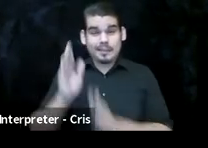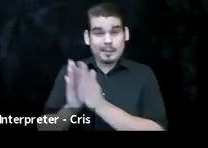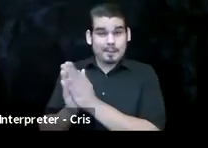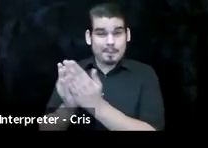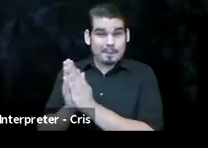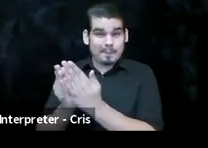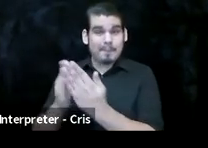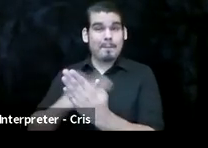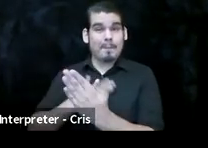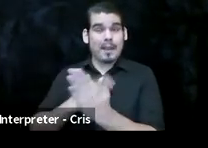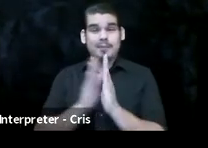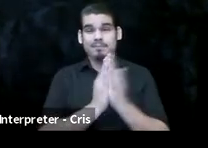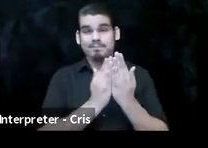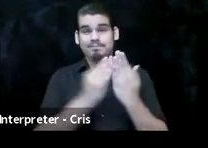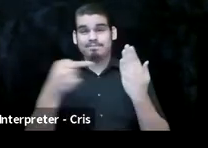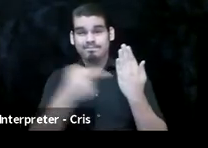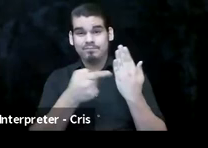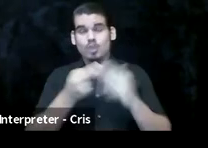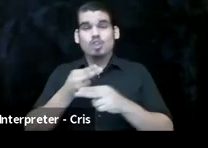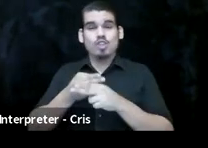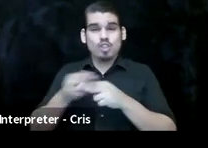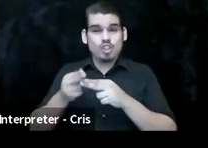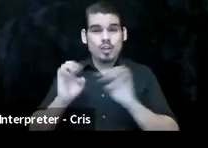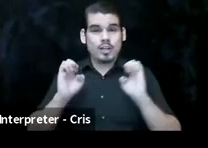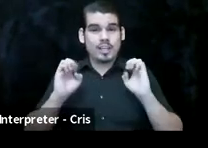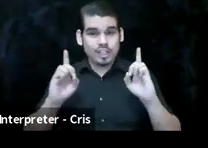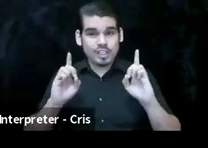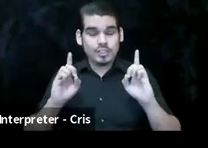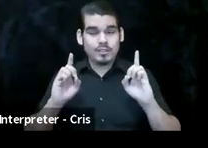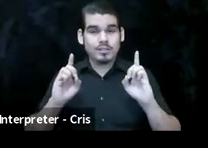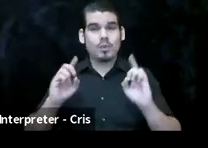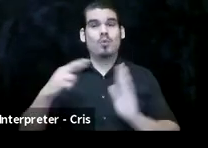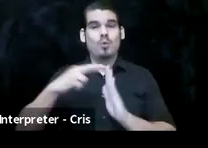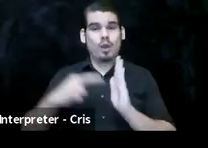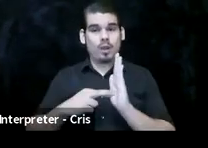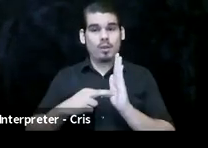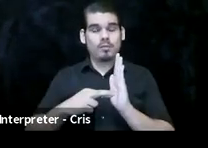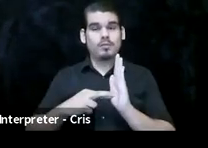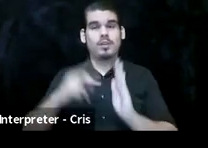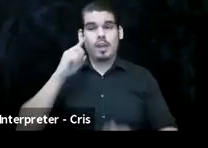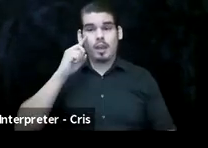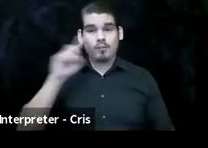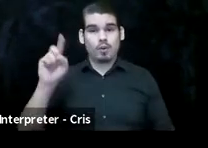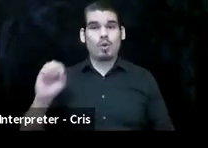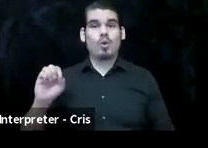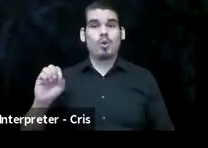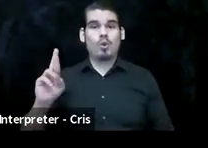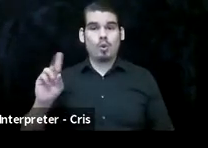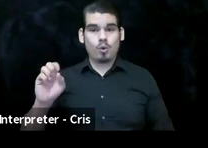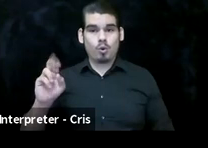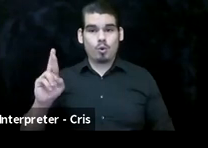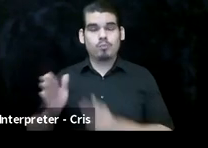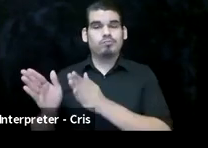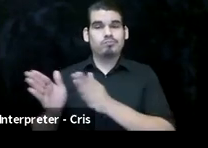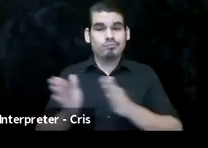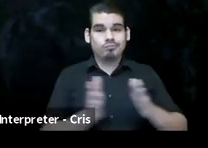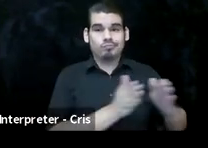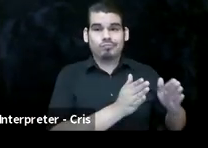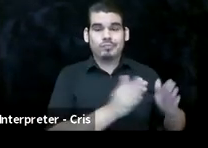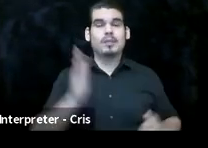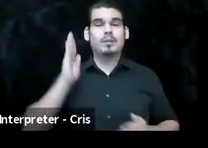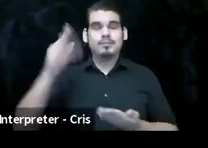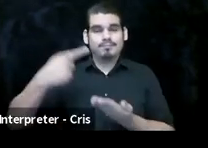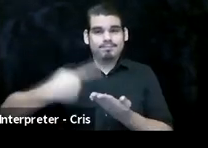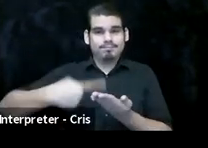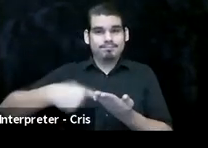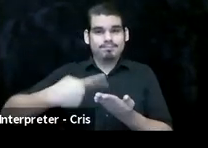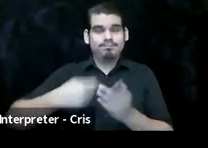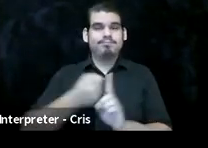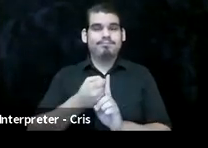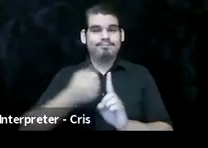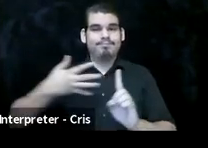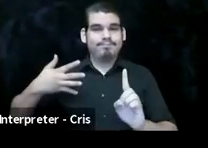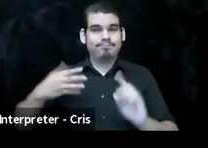Gerardo Chavez, RAD IX: Is this the tour edition, if not, you know we have opportunities for you to get trained and we're going to speak a little bit more about that later on, but parliamentary procedure it's going to help you.